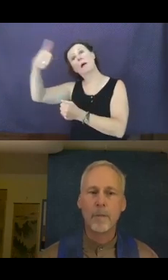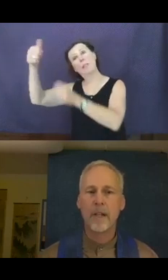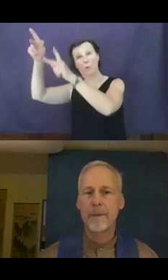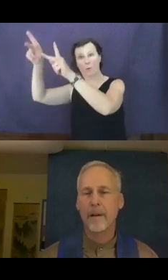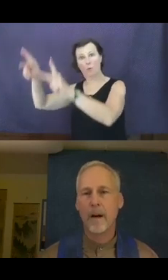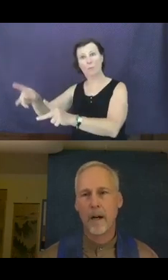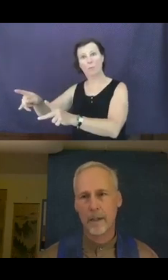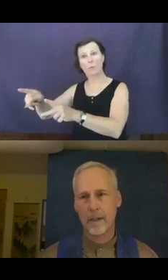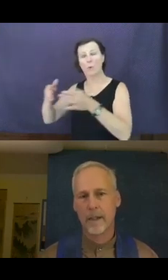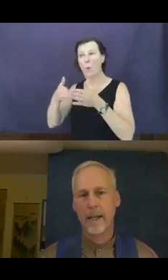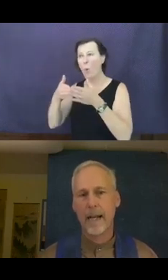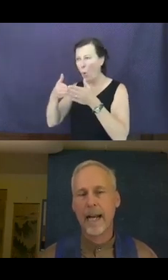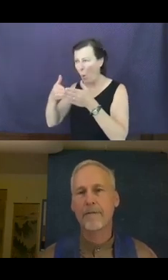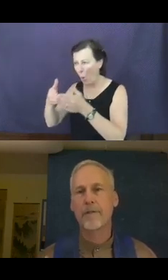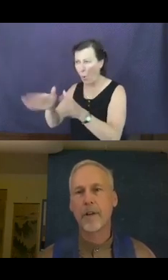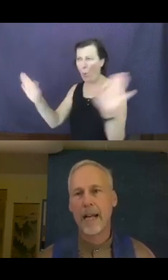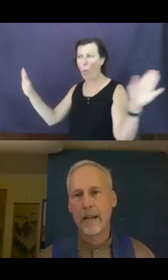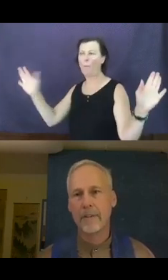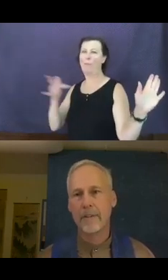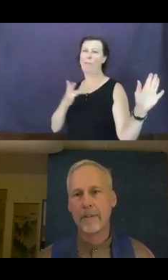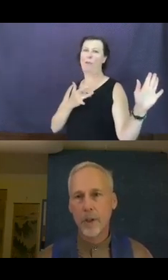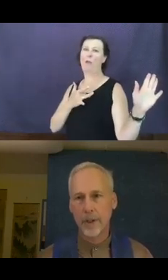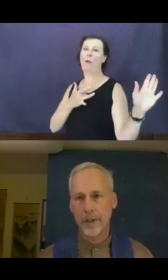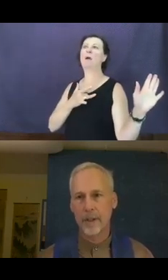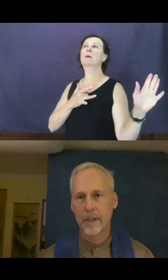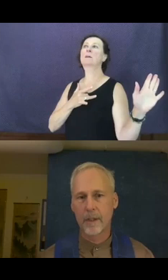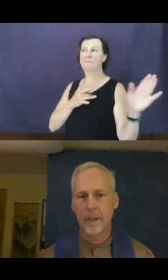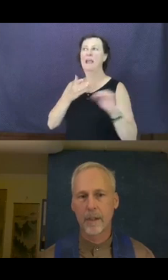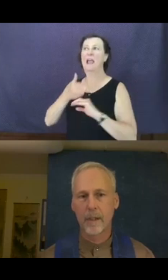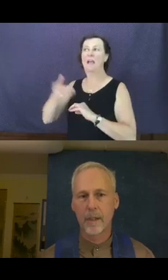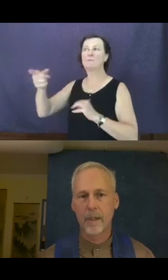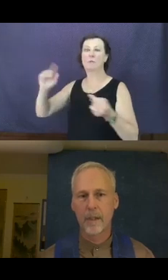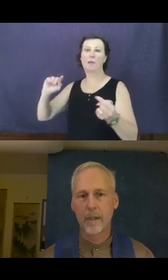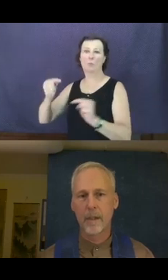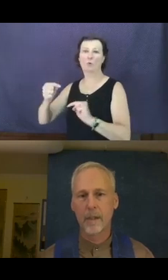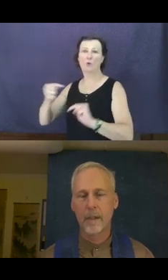their heart after having been hurt.